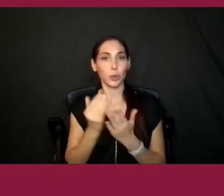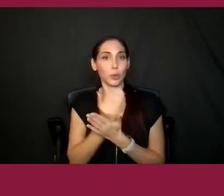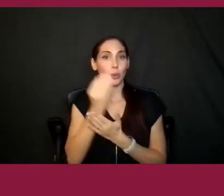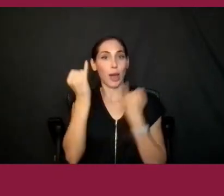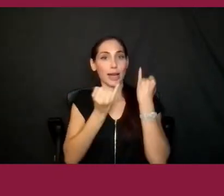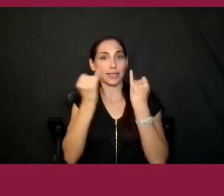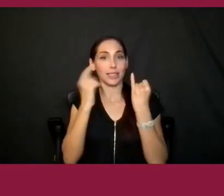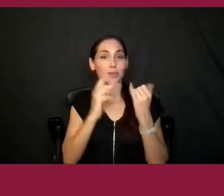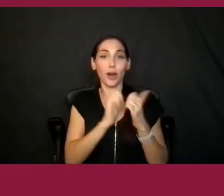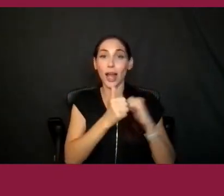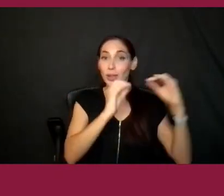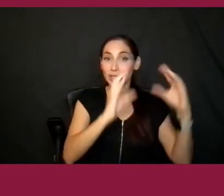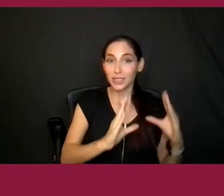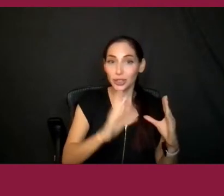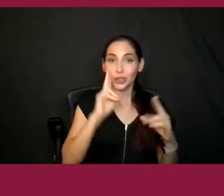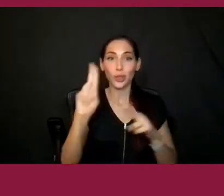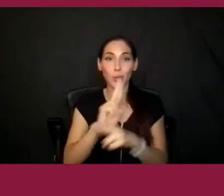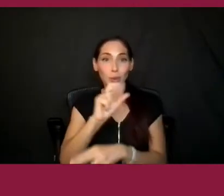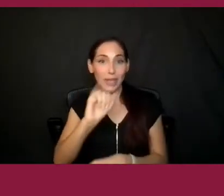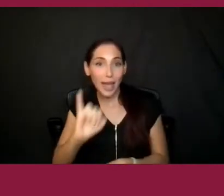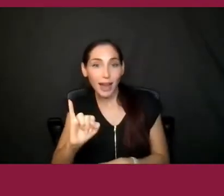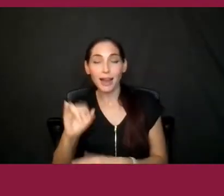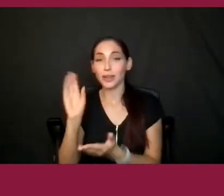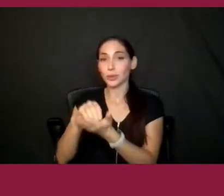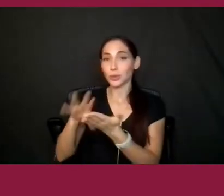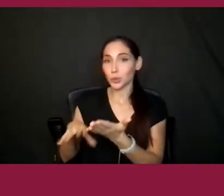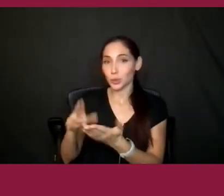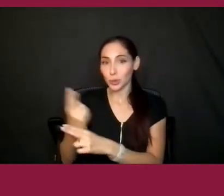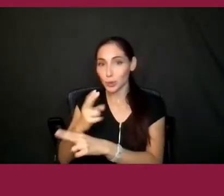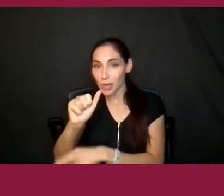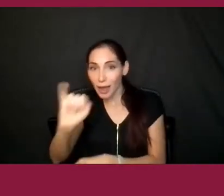can work with it and that students can work with it and that really everyone can work with it.